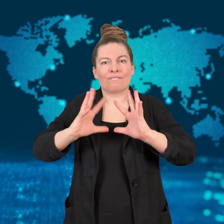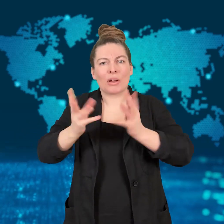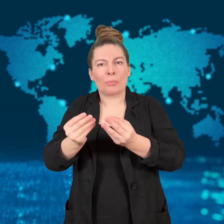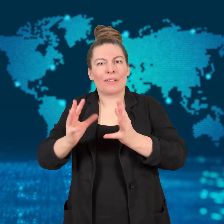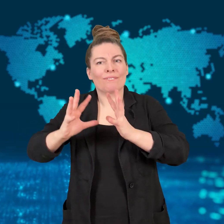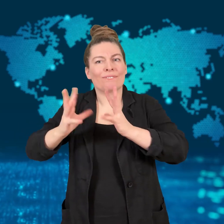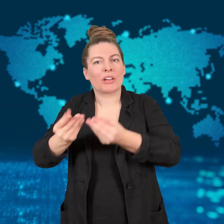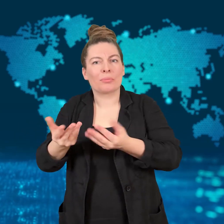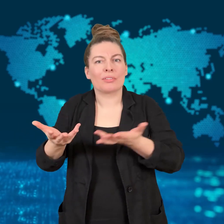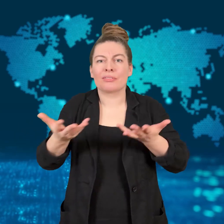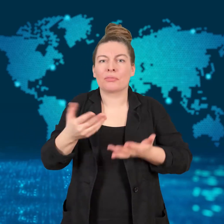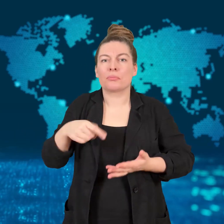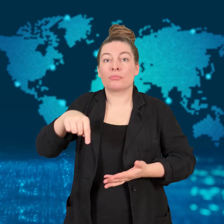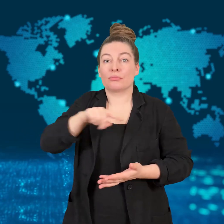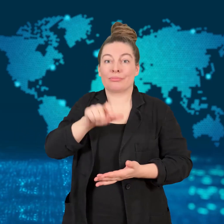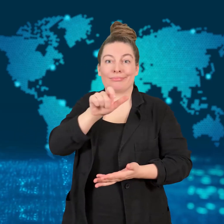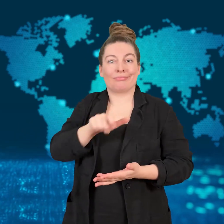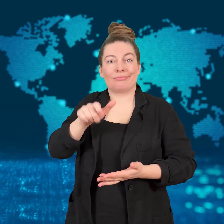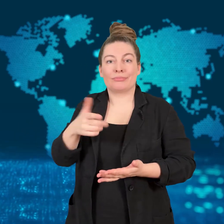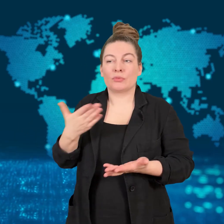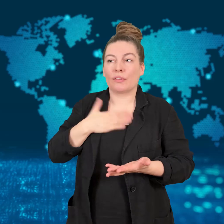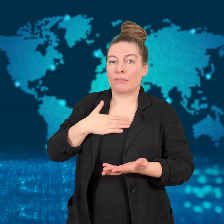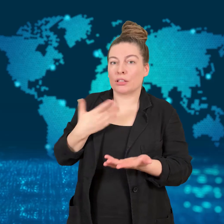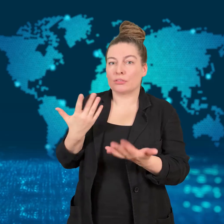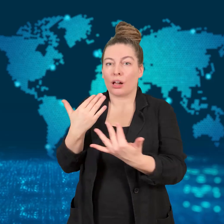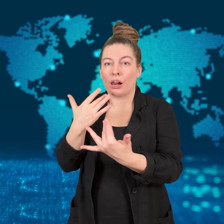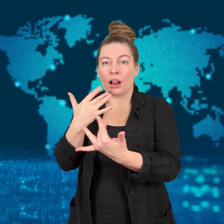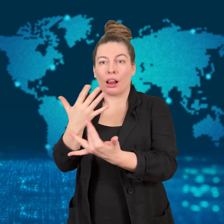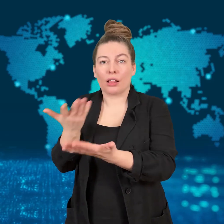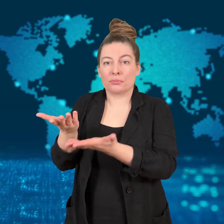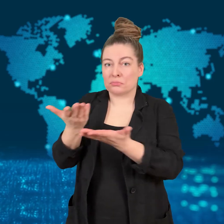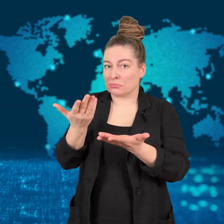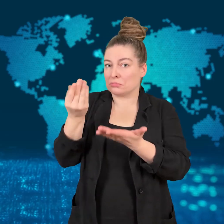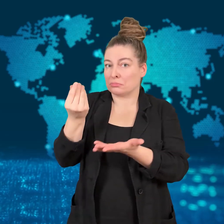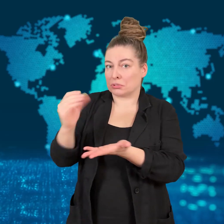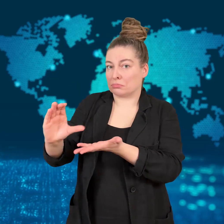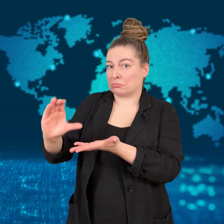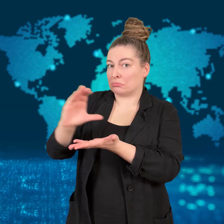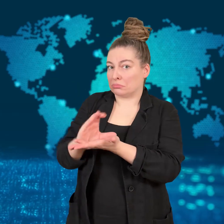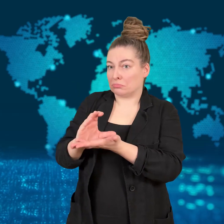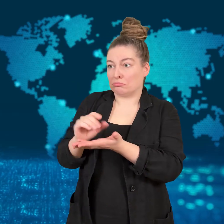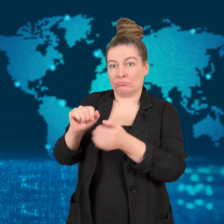Families from those countries have been extorted for